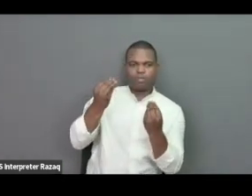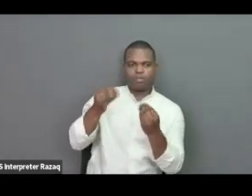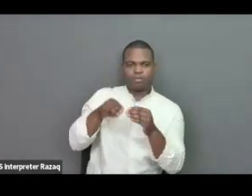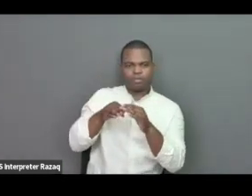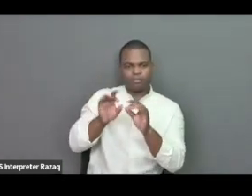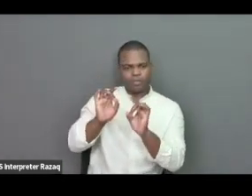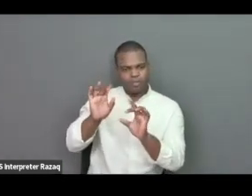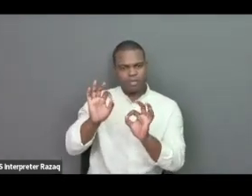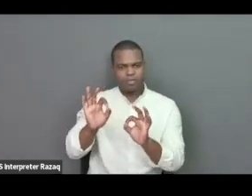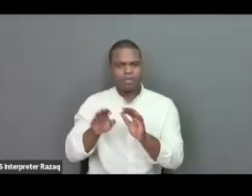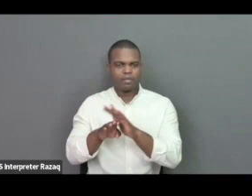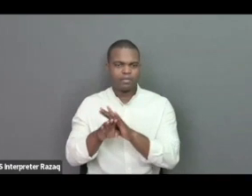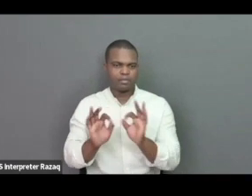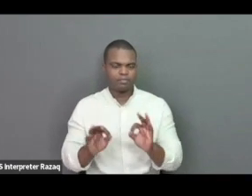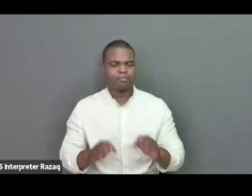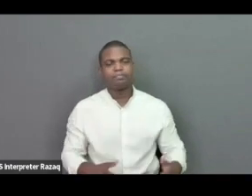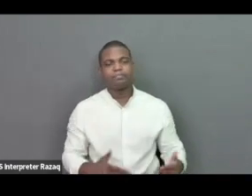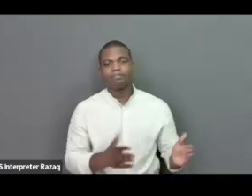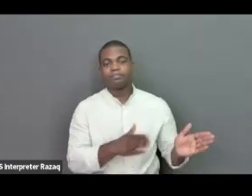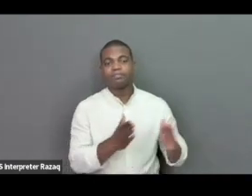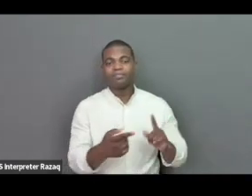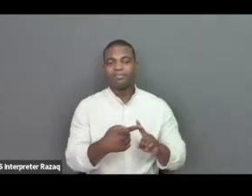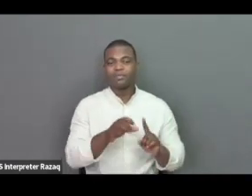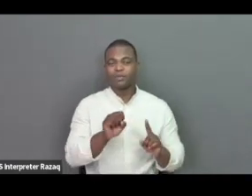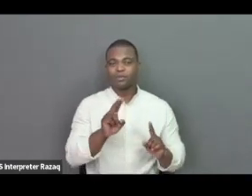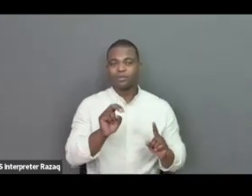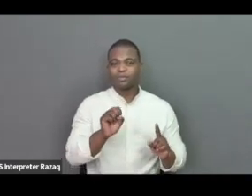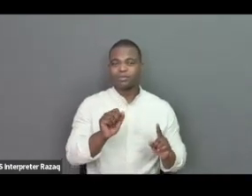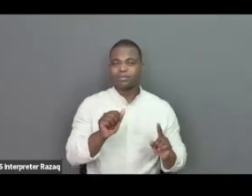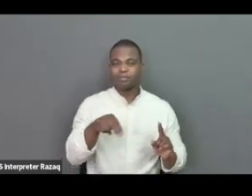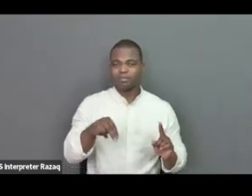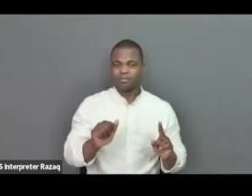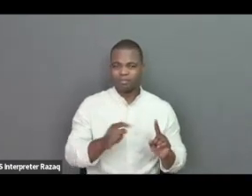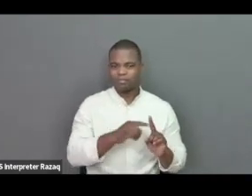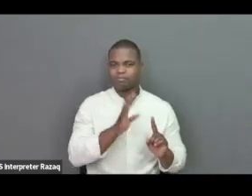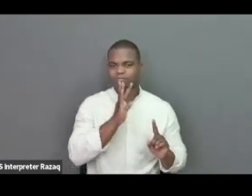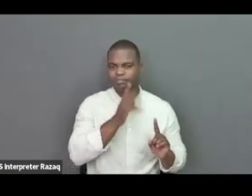to use the question-and-answer feature, if that is easier for you. Of course,